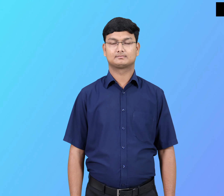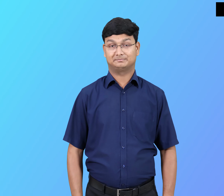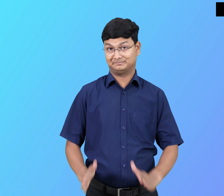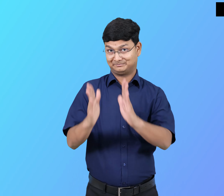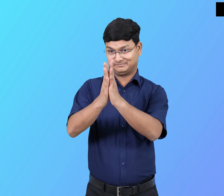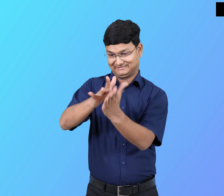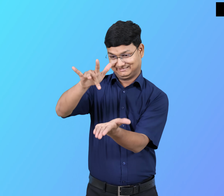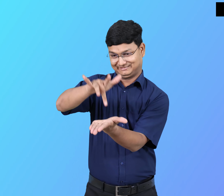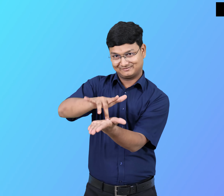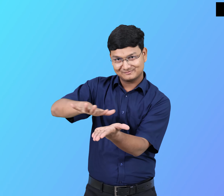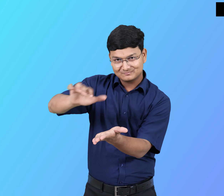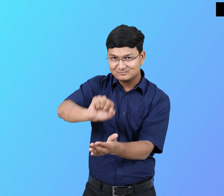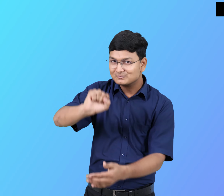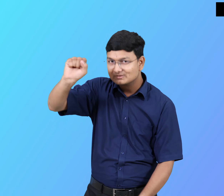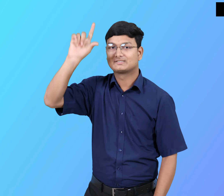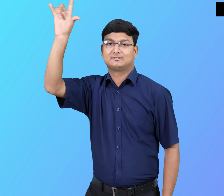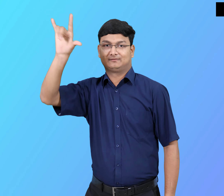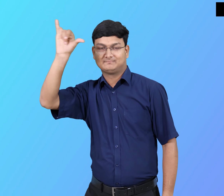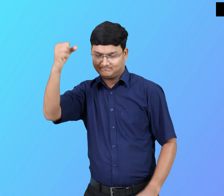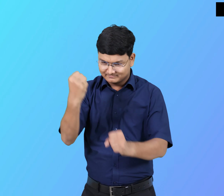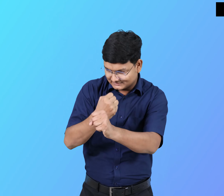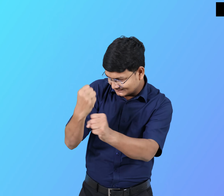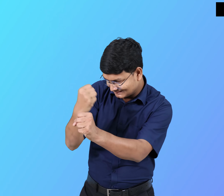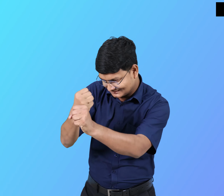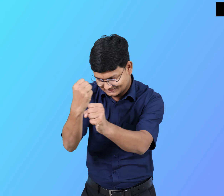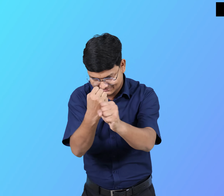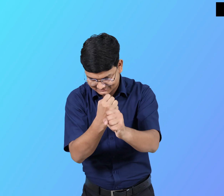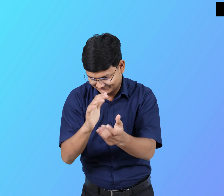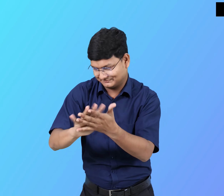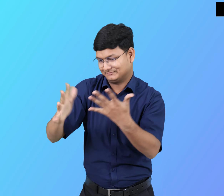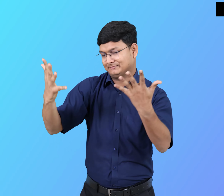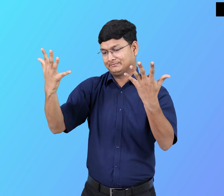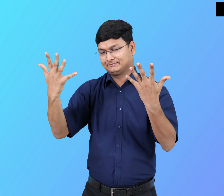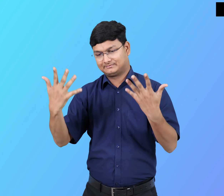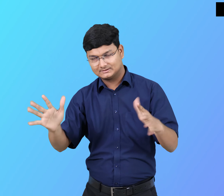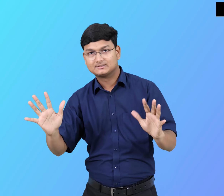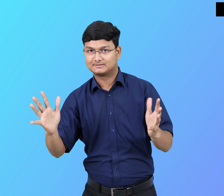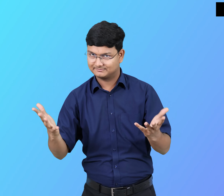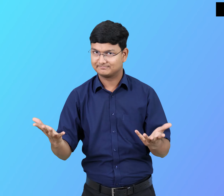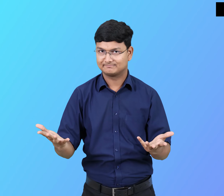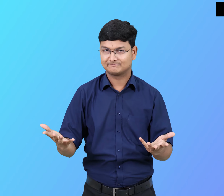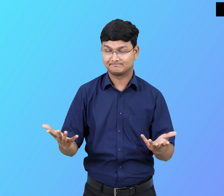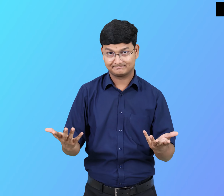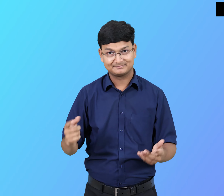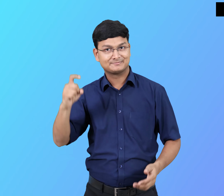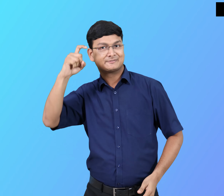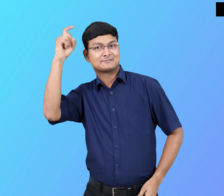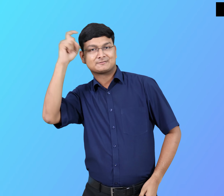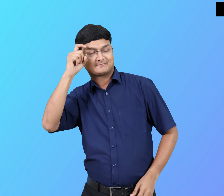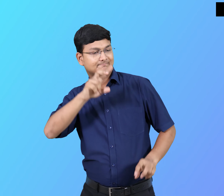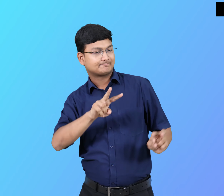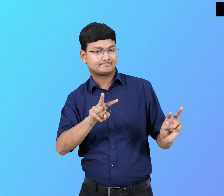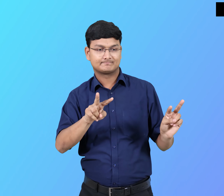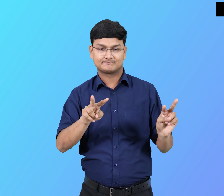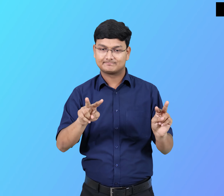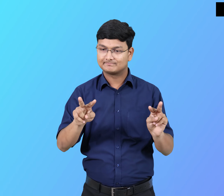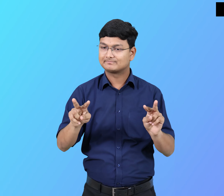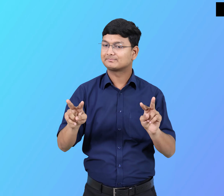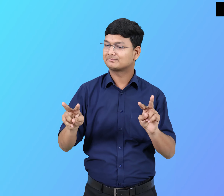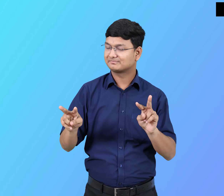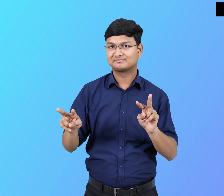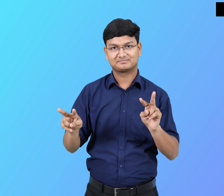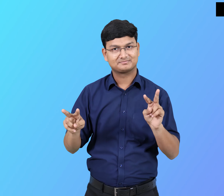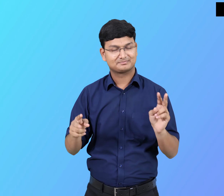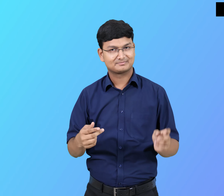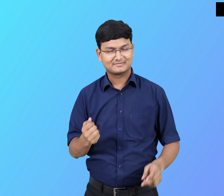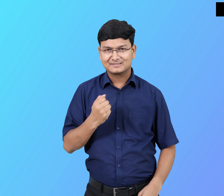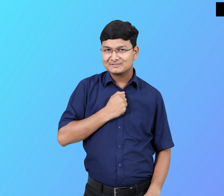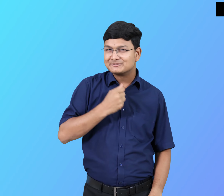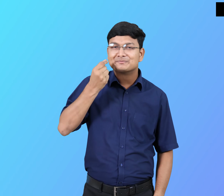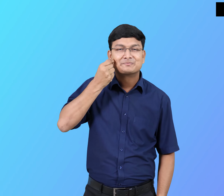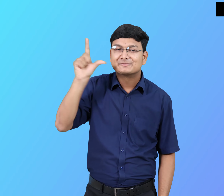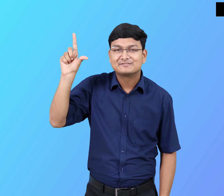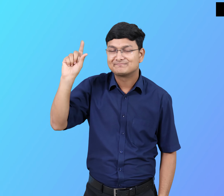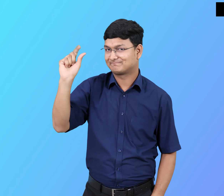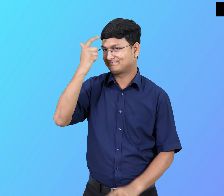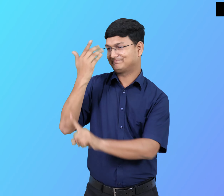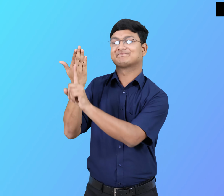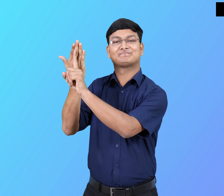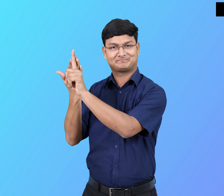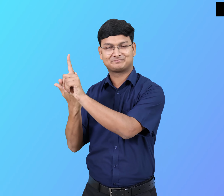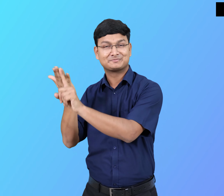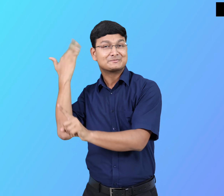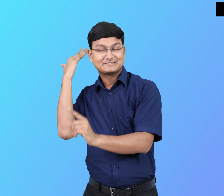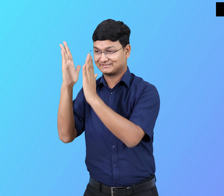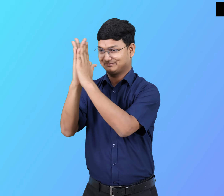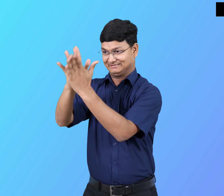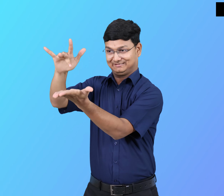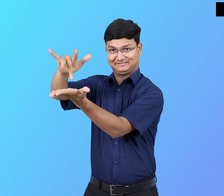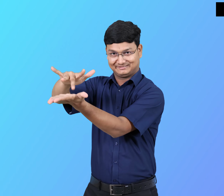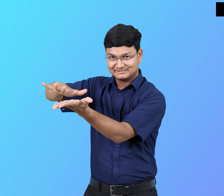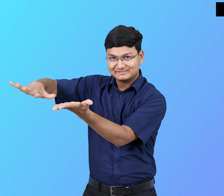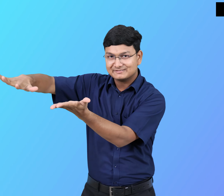When all the work was completed on the LORD’s Temple, Solomon brought in everything his father David had set aside for the Temple.